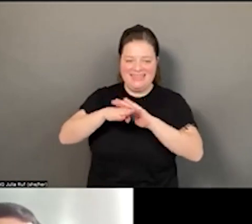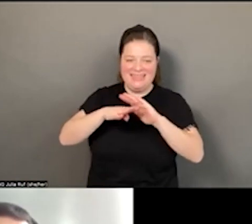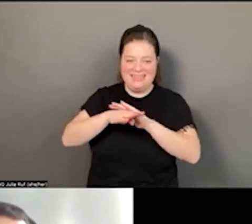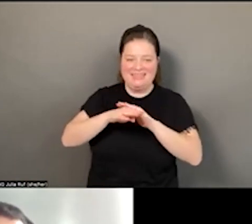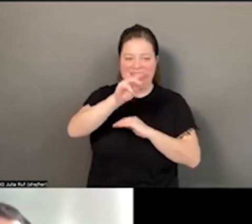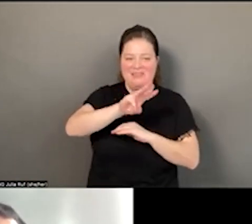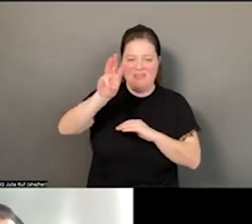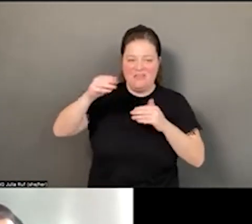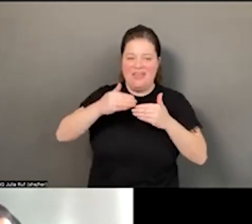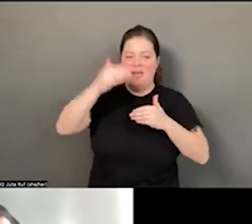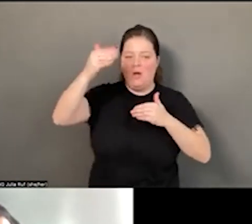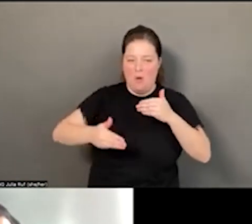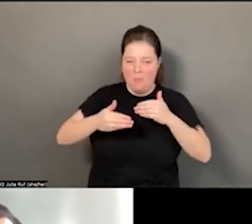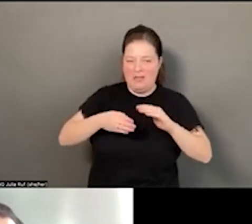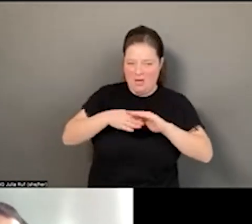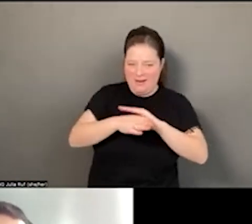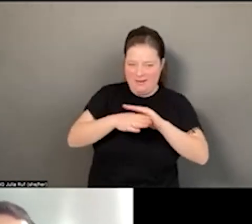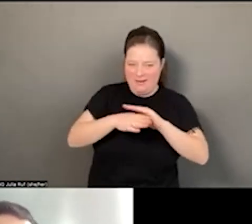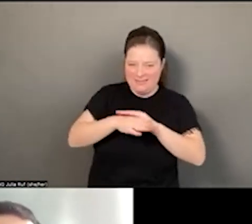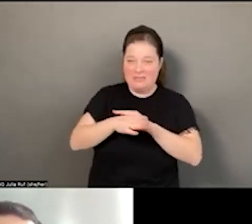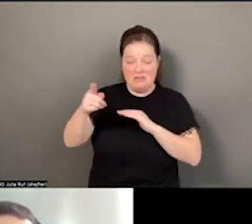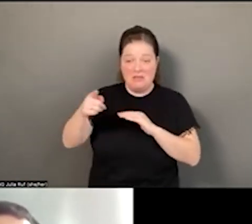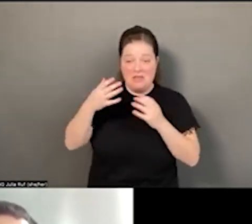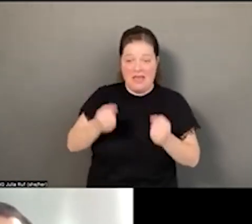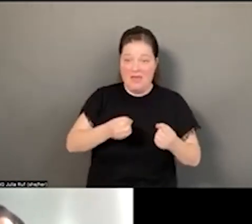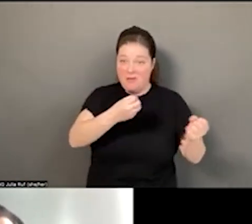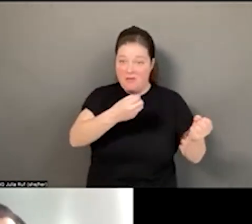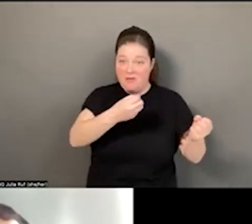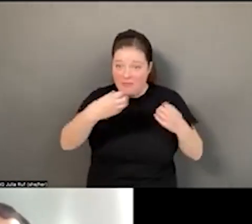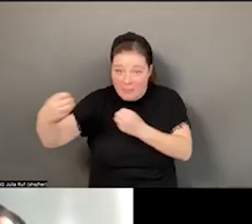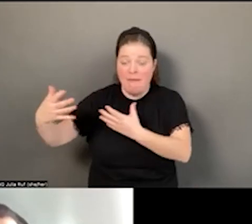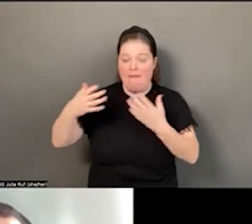included many of our views on the good things and the bad things.